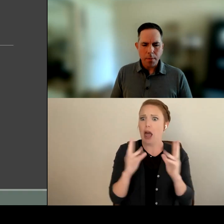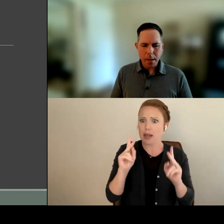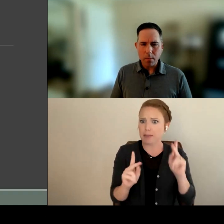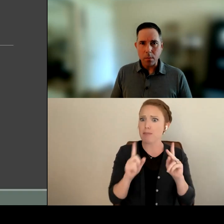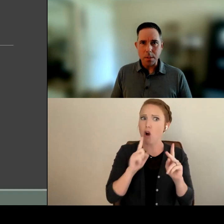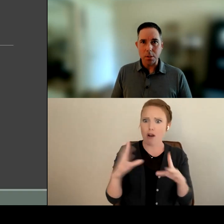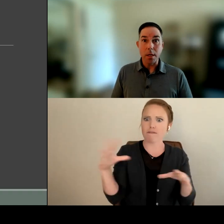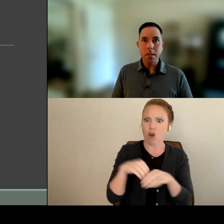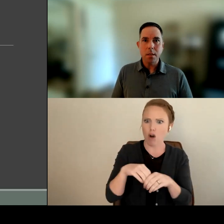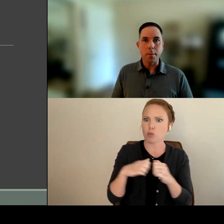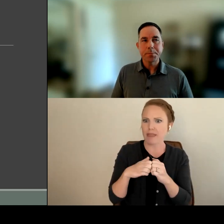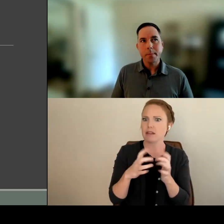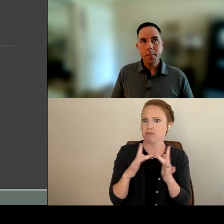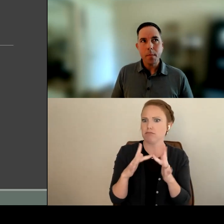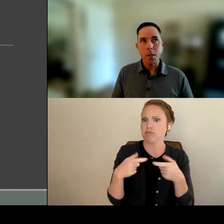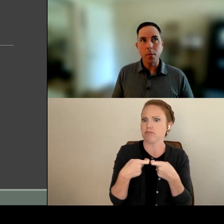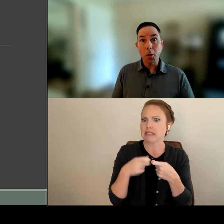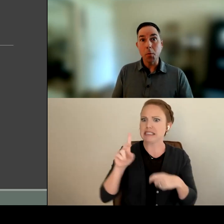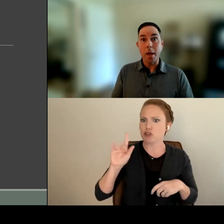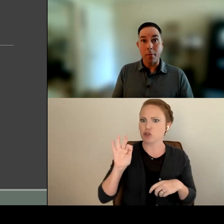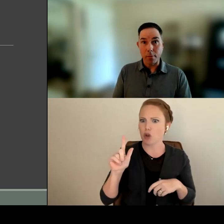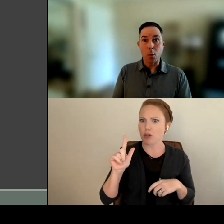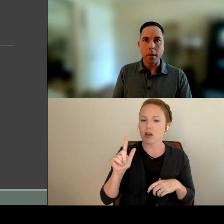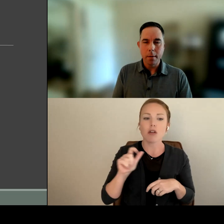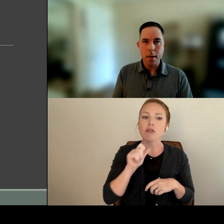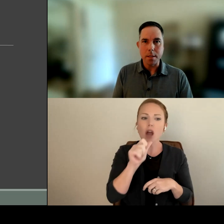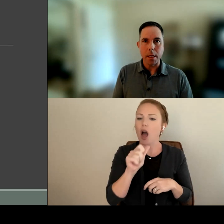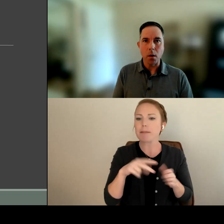I don't think anybody would suggest that you include everyone as a stakeholder.